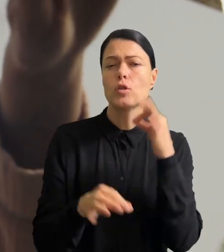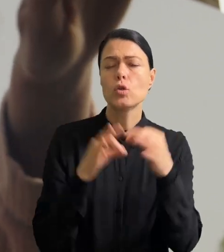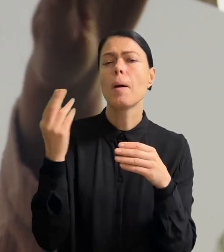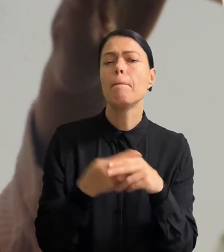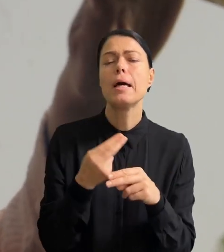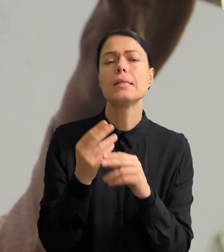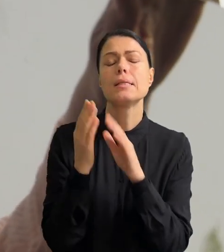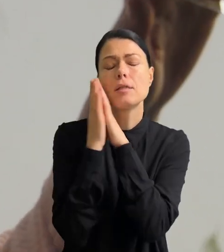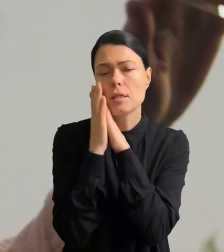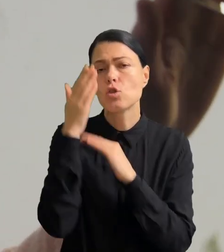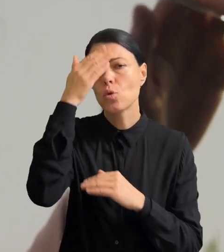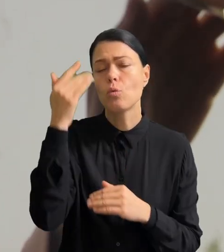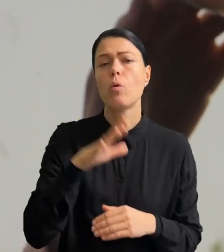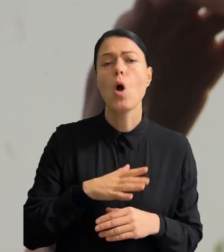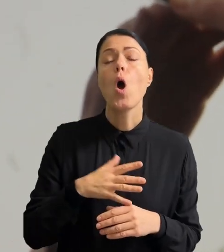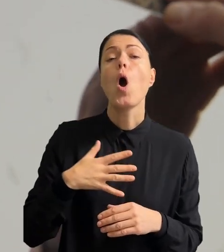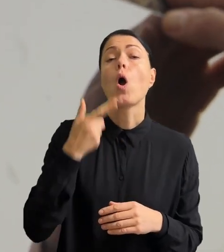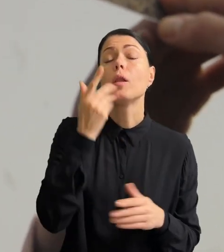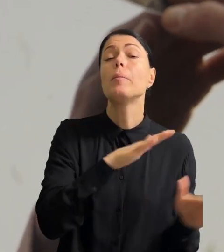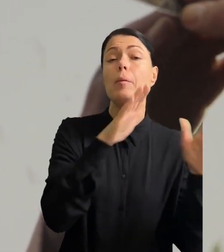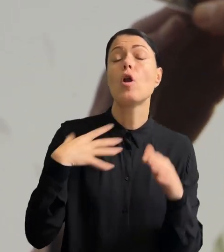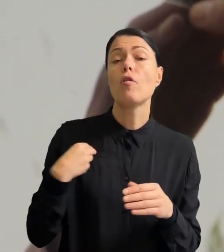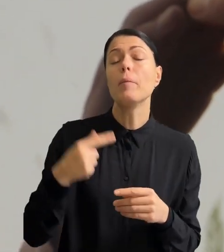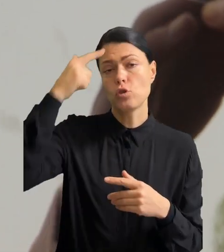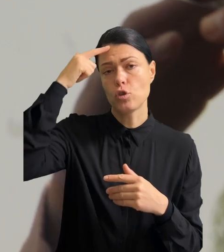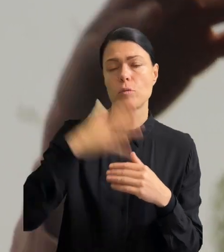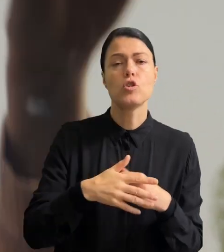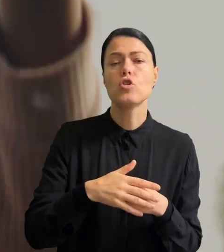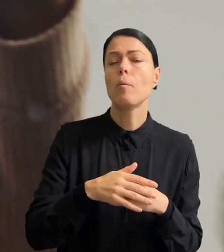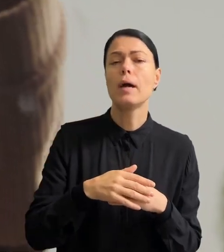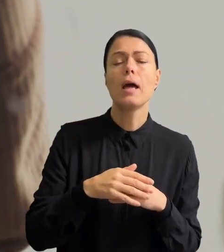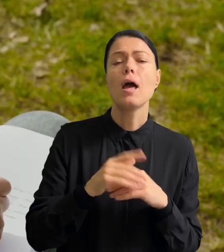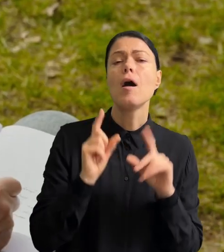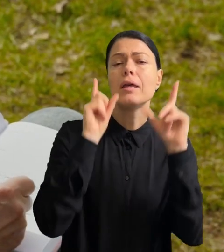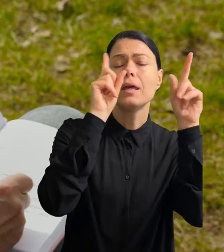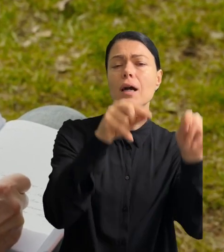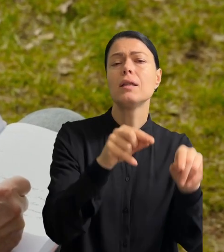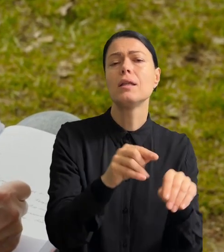In Lviv, it was immediately clear to us that we wouldn’t go anywhere else. Even though many moved on.